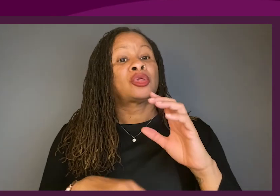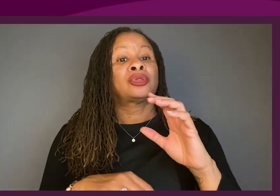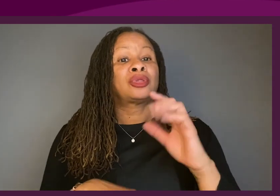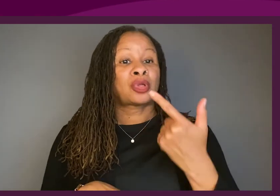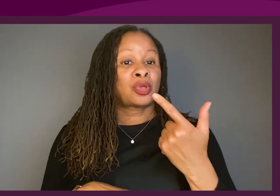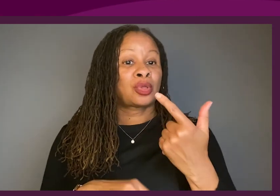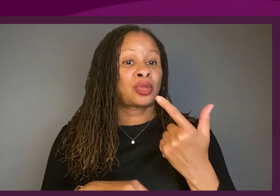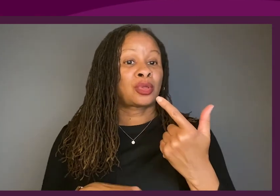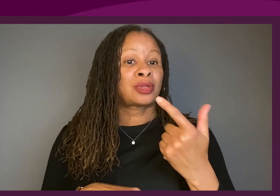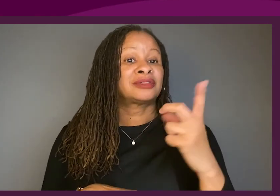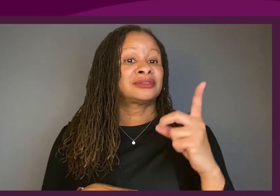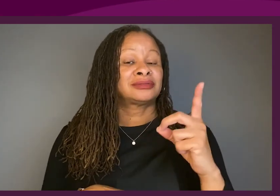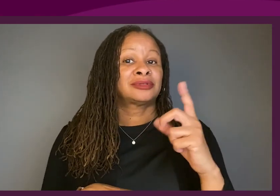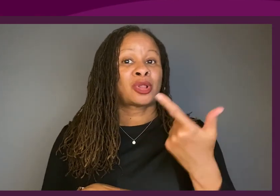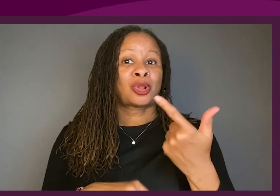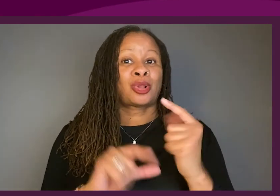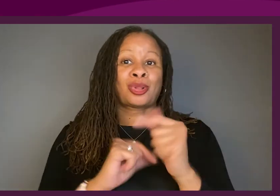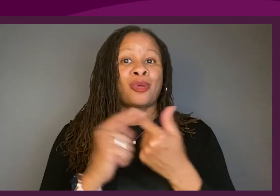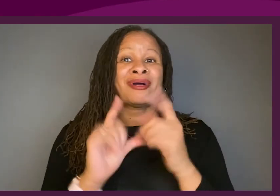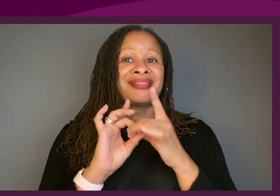issues are and how they may get involved.